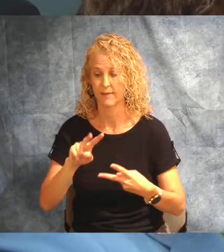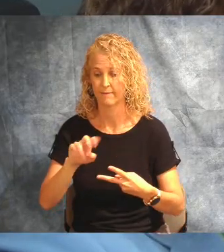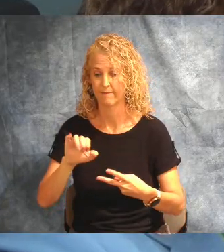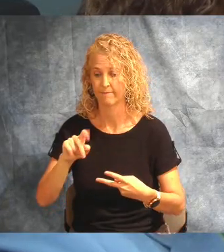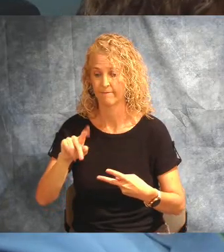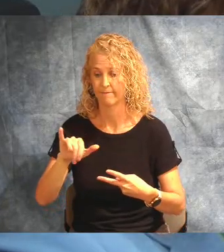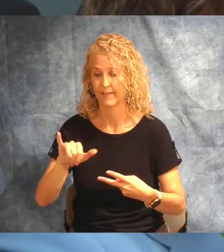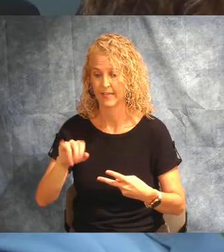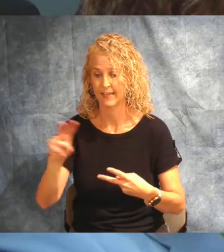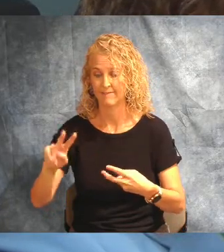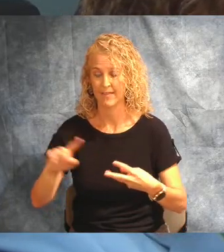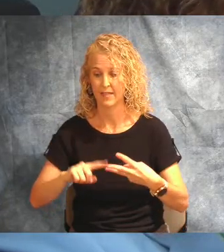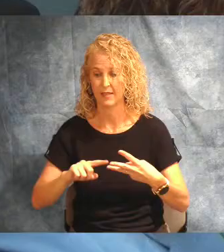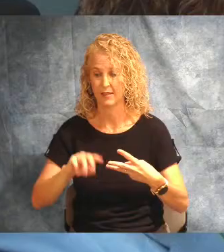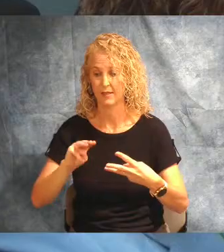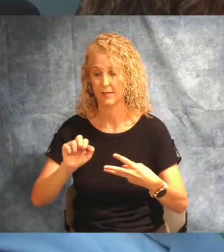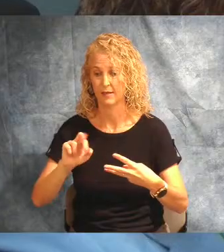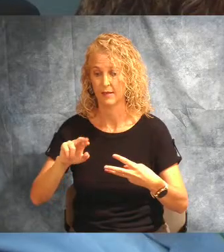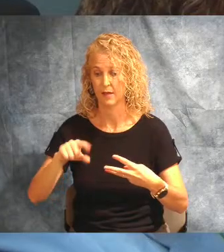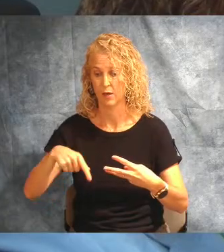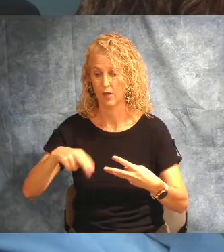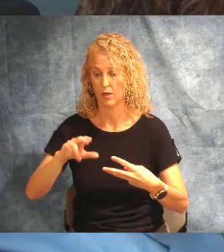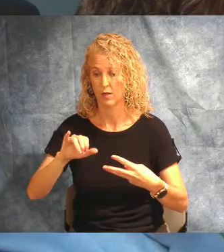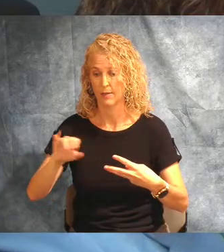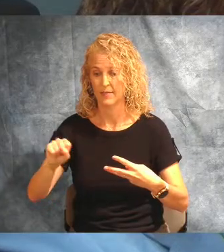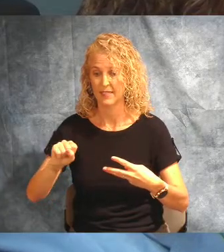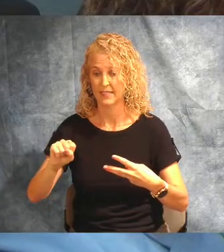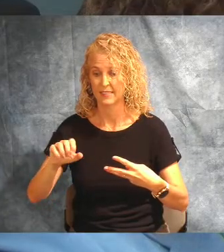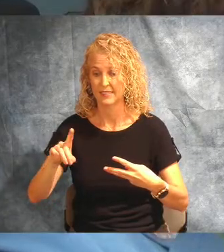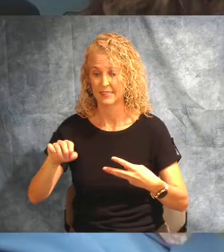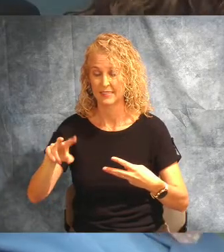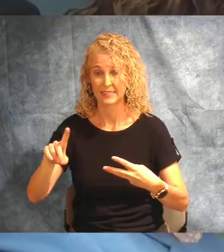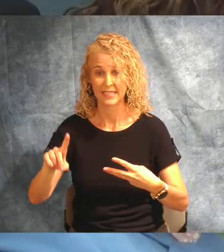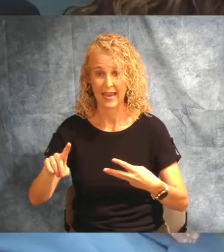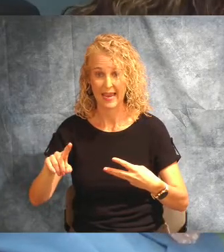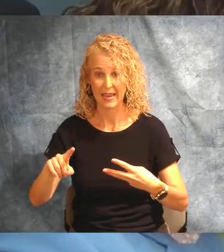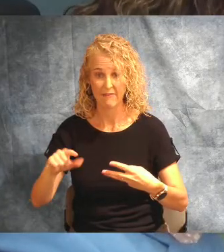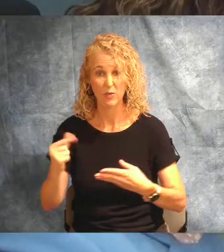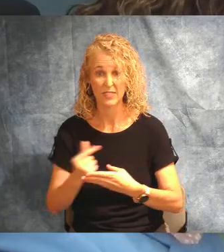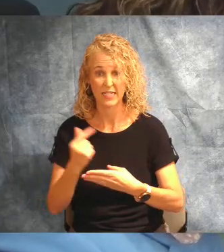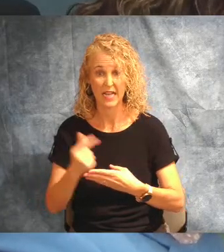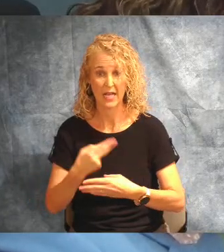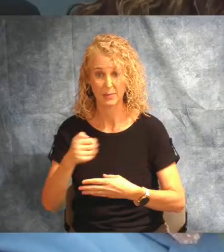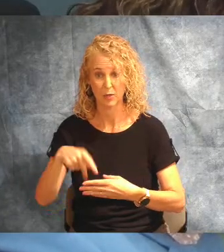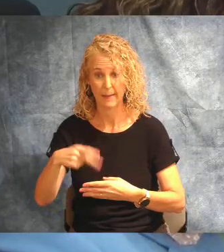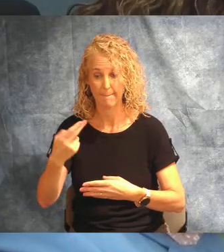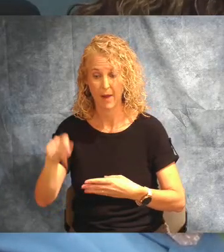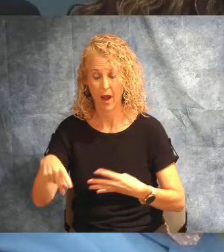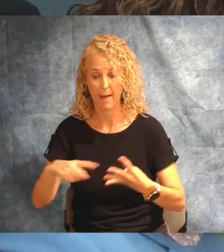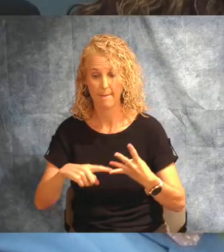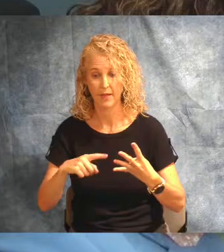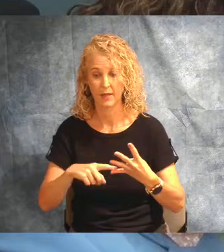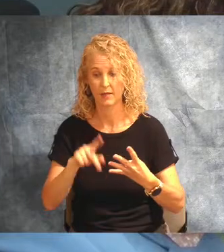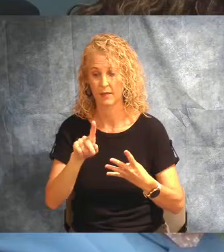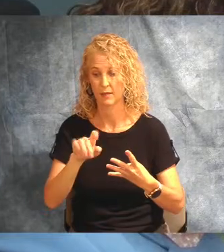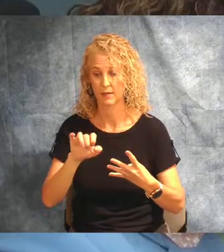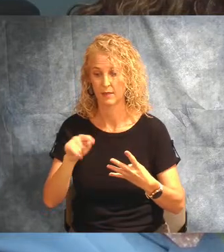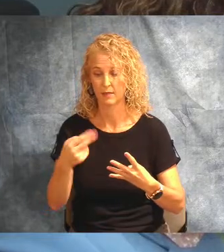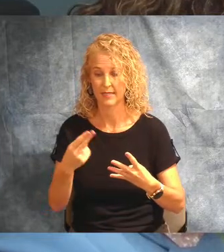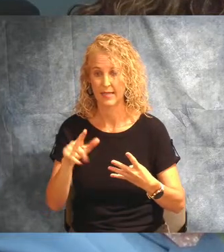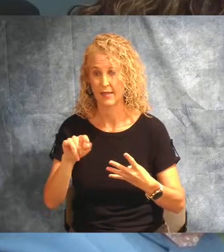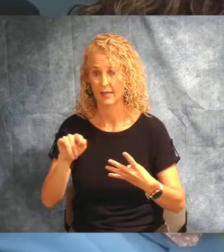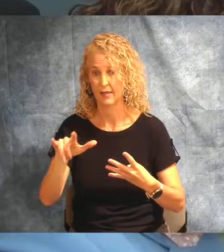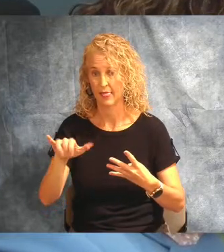Maris David M80, he won a Grammy for Gospel Hip Hop Song. Keith Little, the blues man,